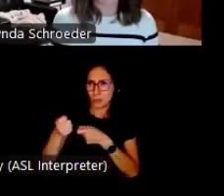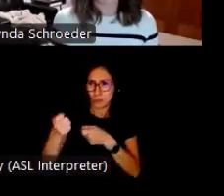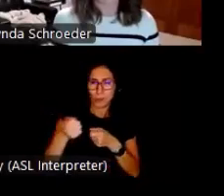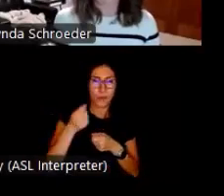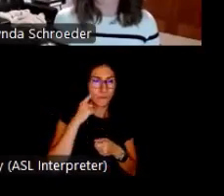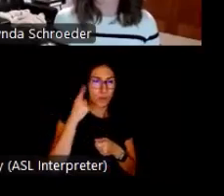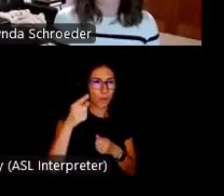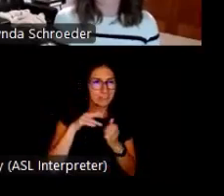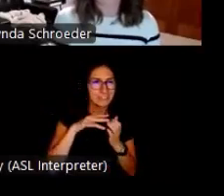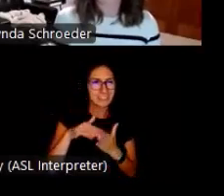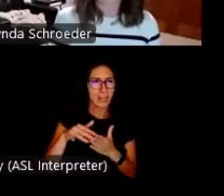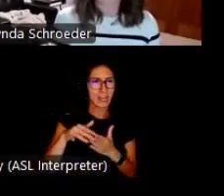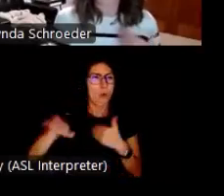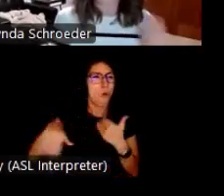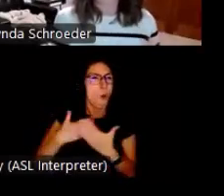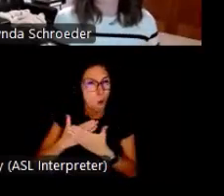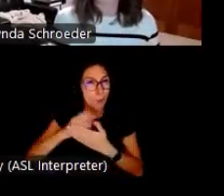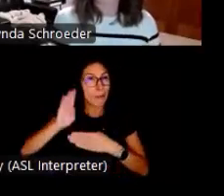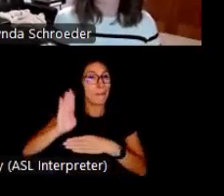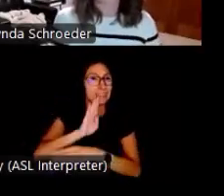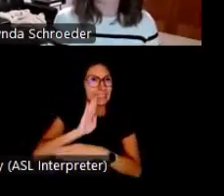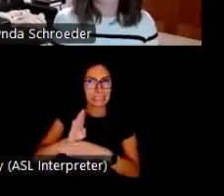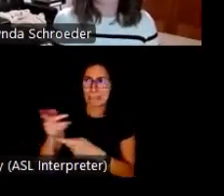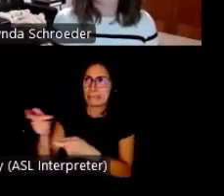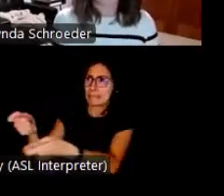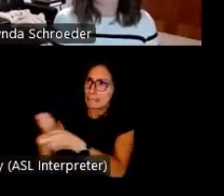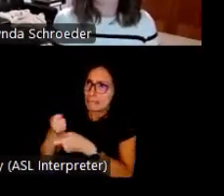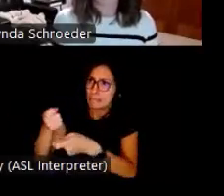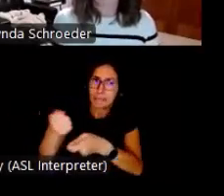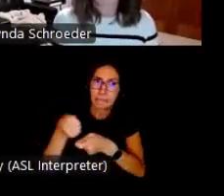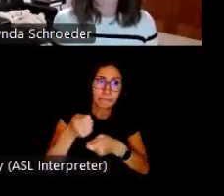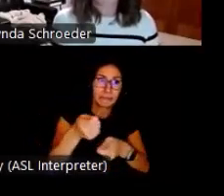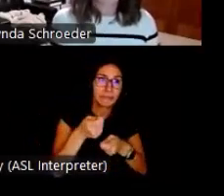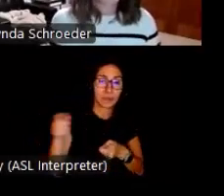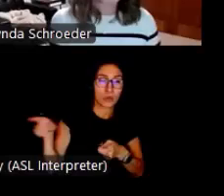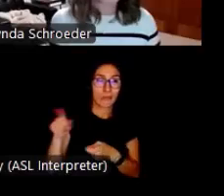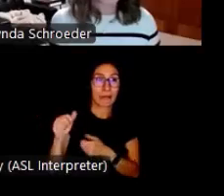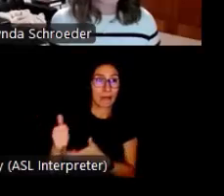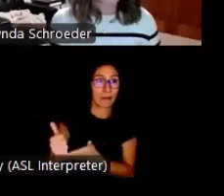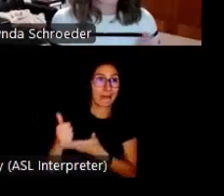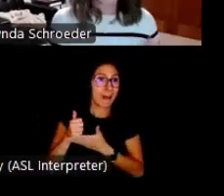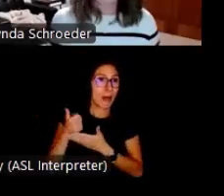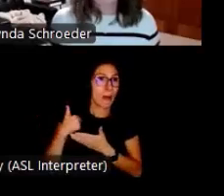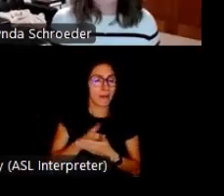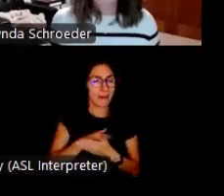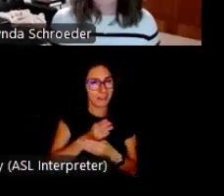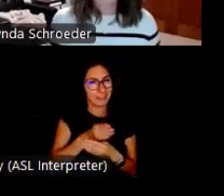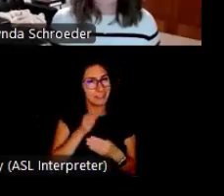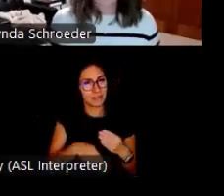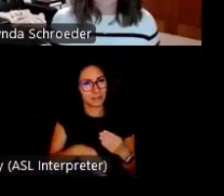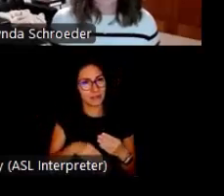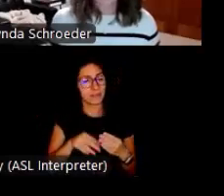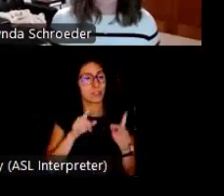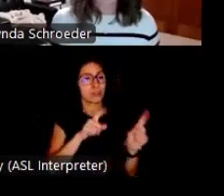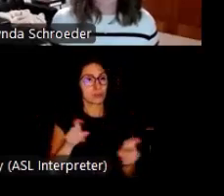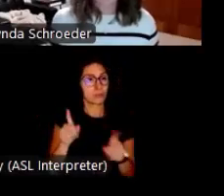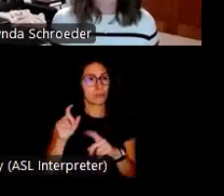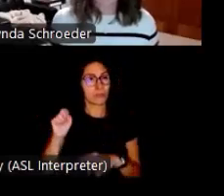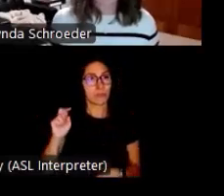in rural communities so that they could help us roll out a survey. And so we were calling different business groups.